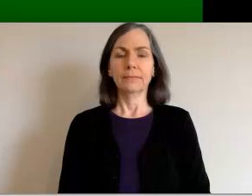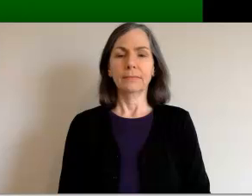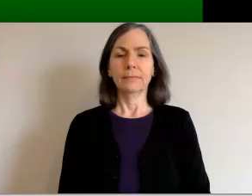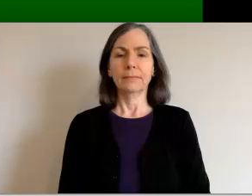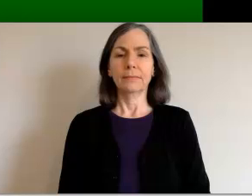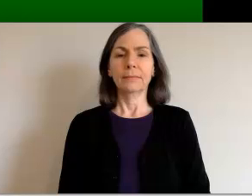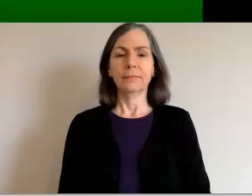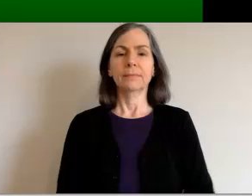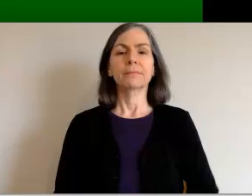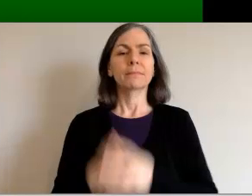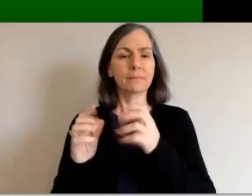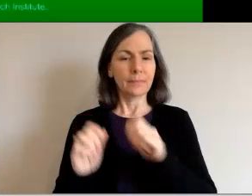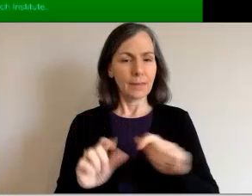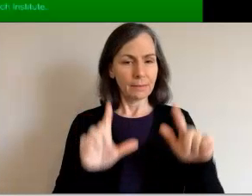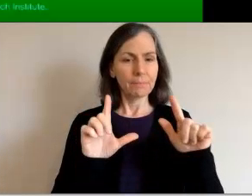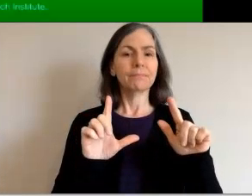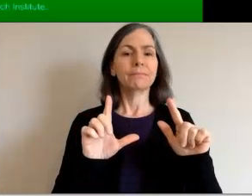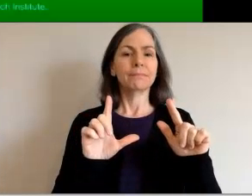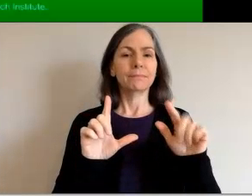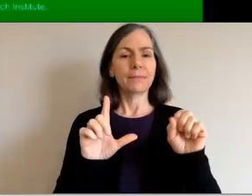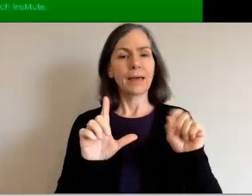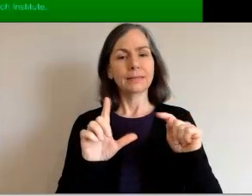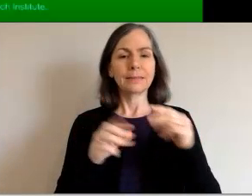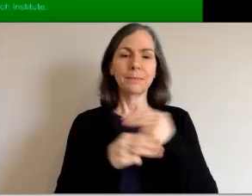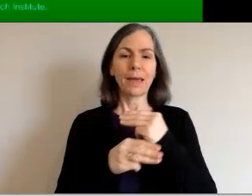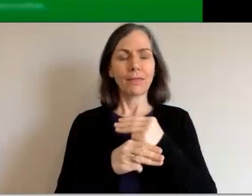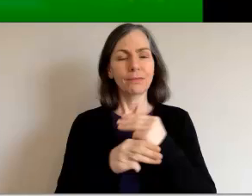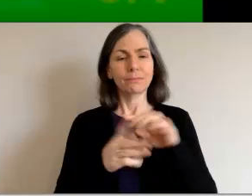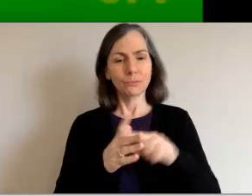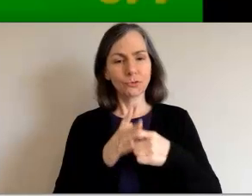Once you do that it will take you to the ST Math app.